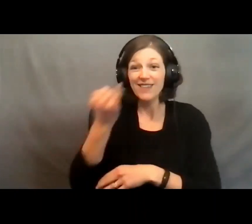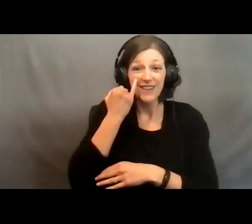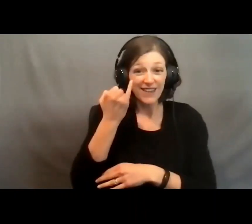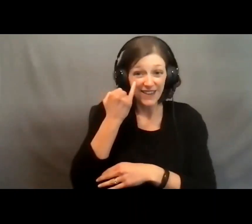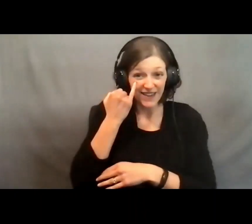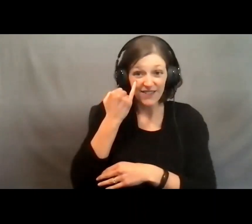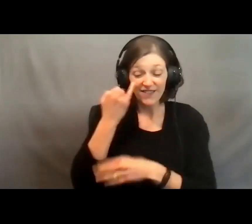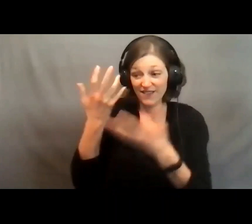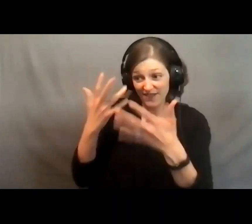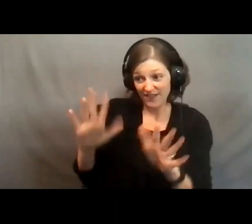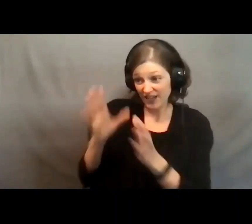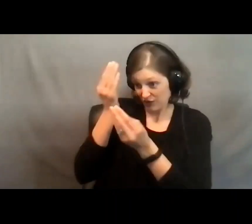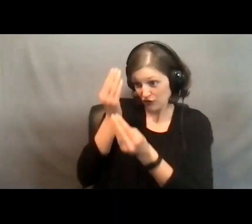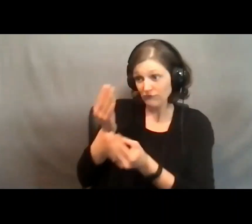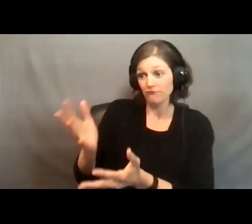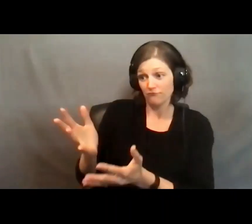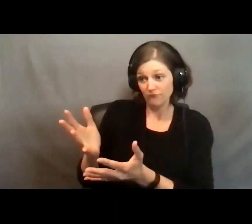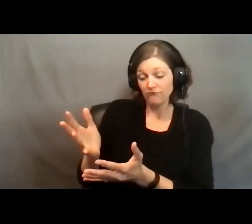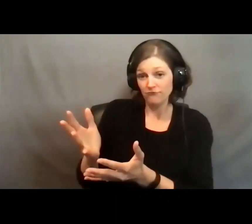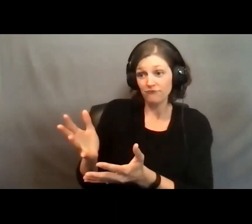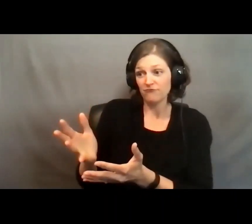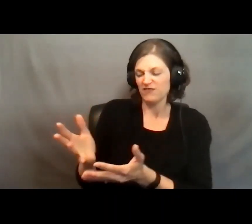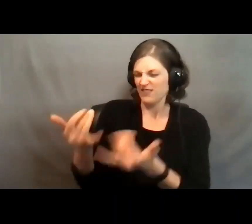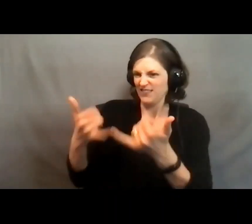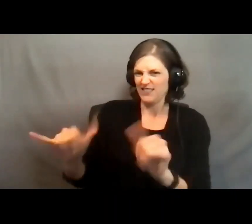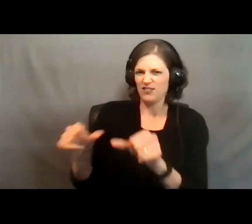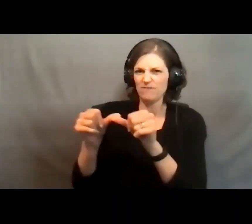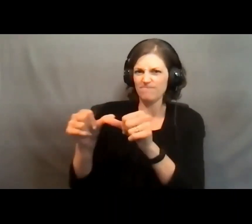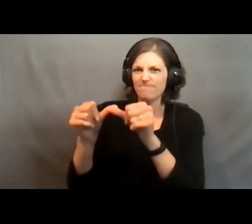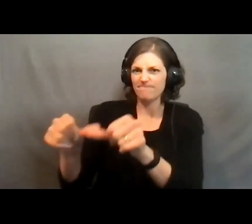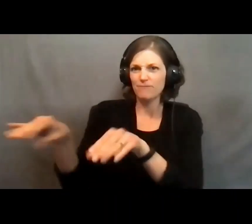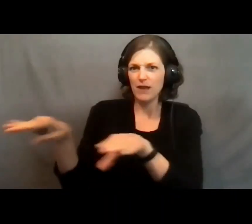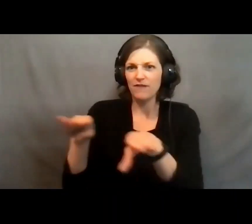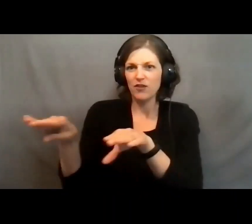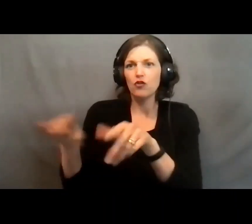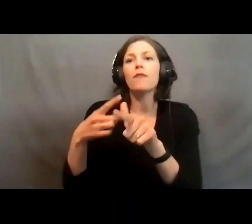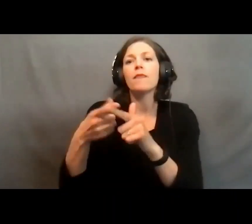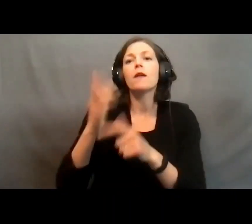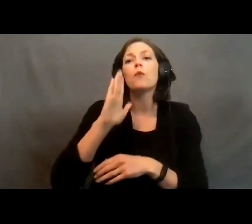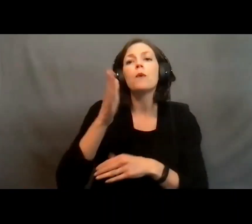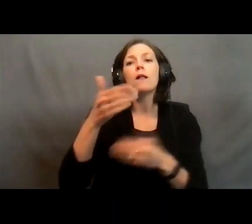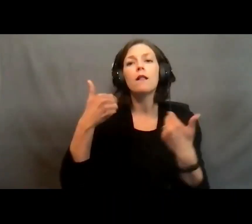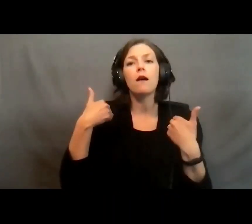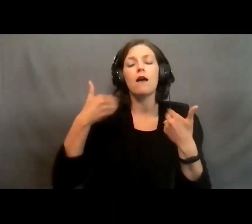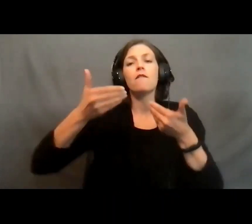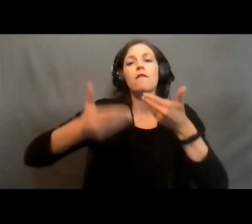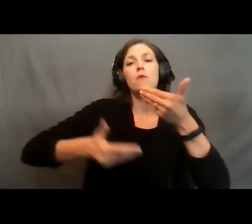13:32:50 , that continues in any way, there will be a process for 13:32:53 removal.